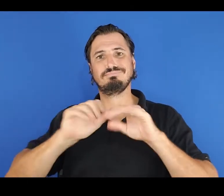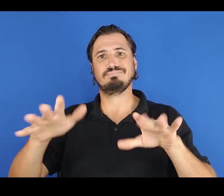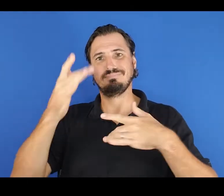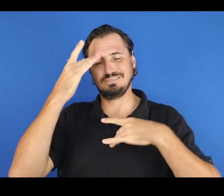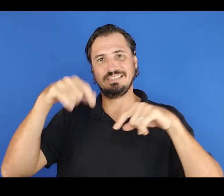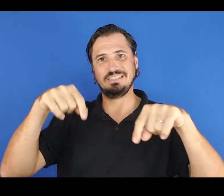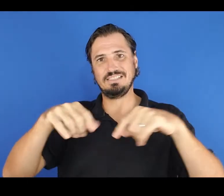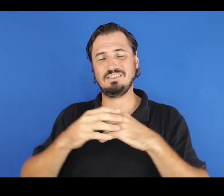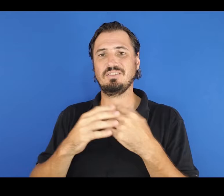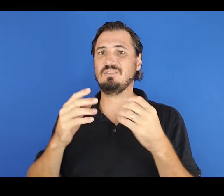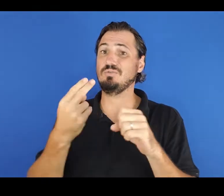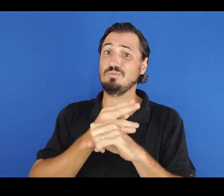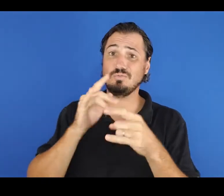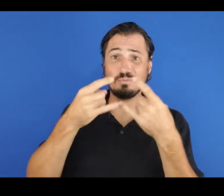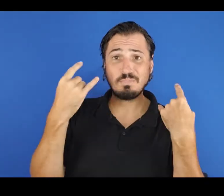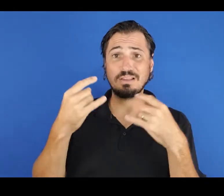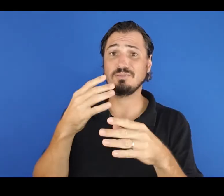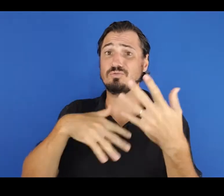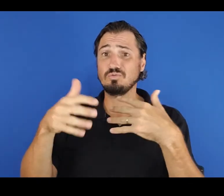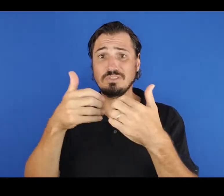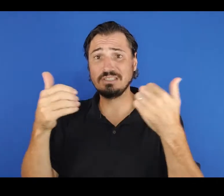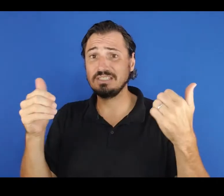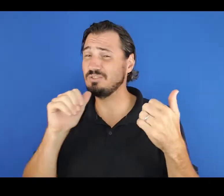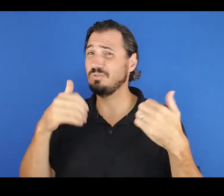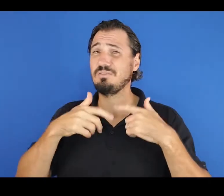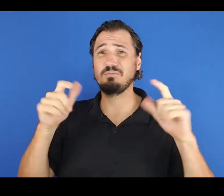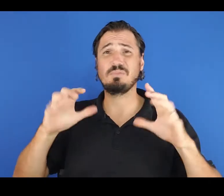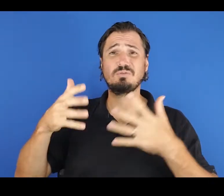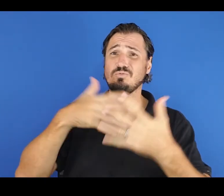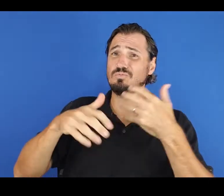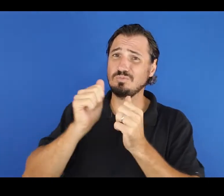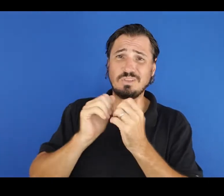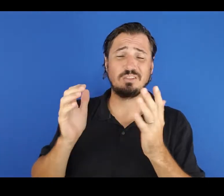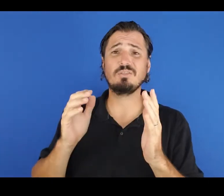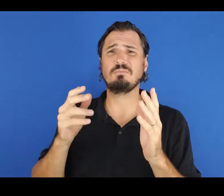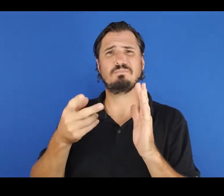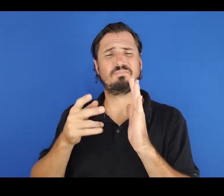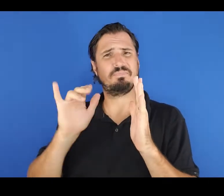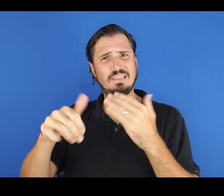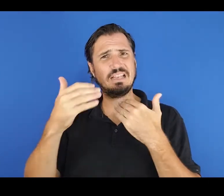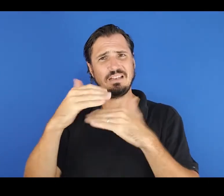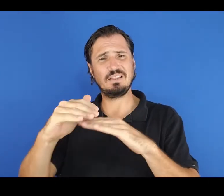keeping our distance, and restricting our gathering sizes have worked in containing the spread of disease.